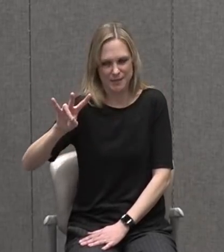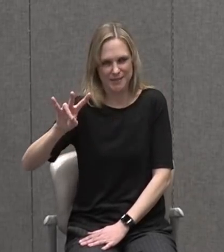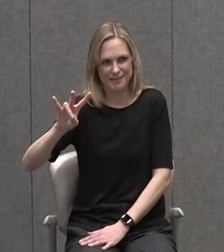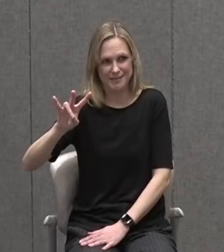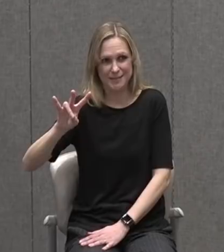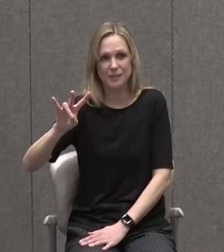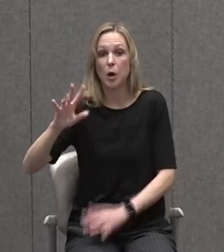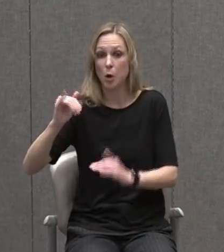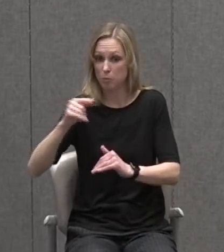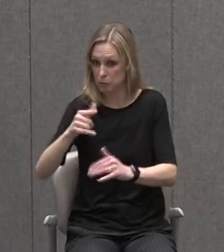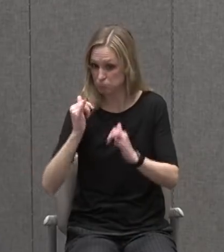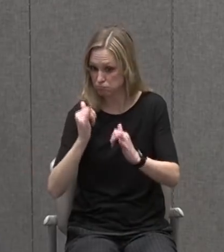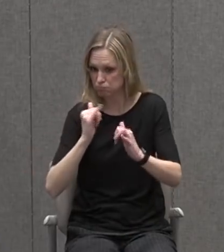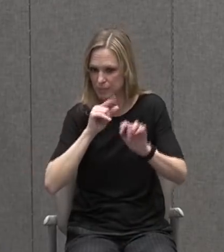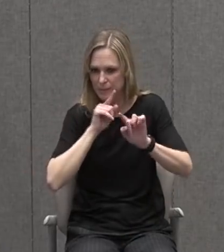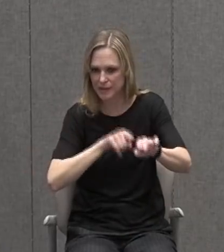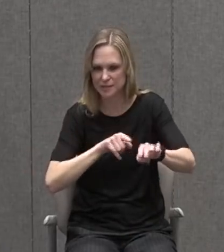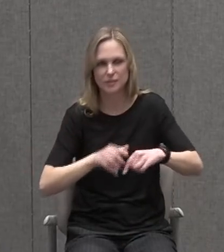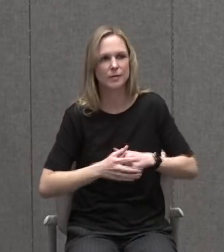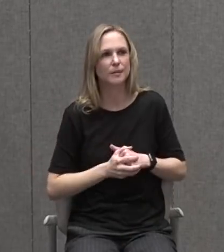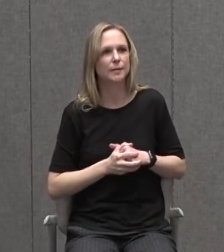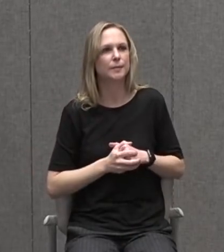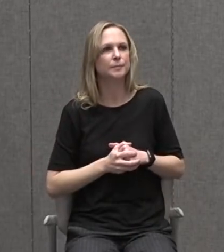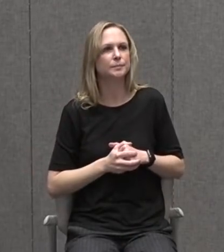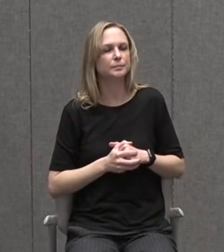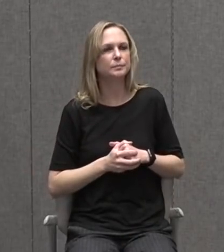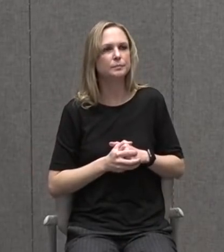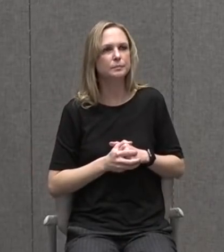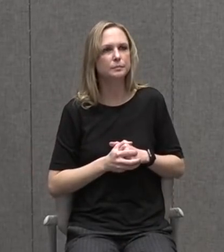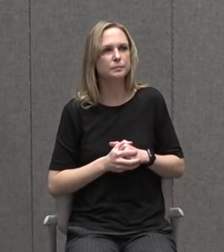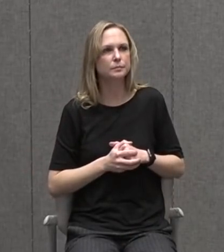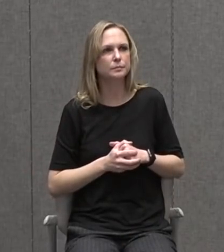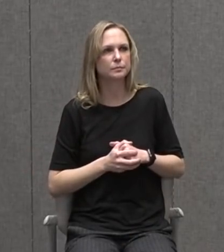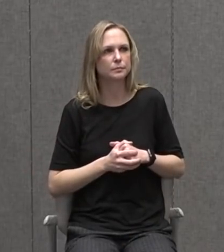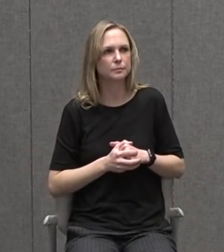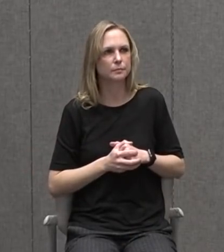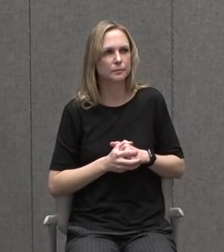what you got and we have two thousandths less.